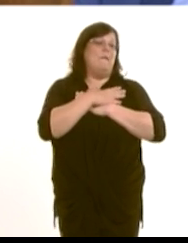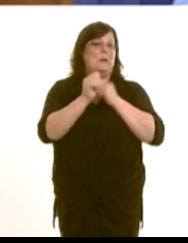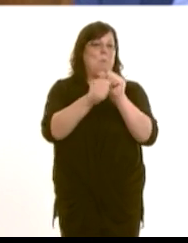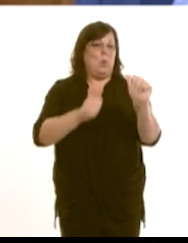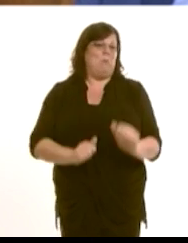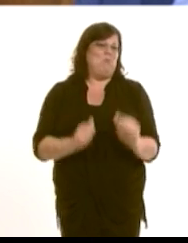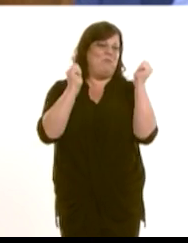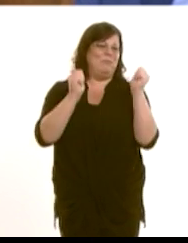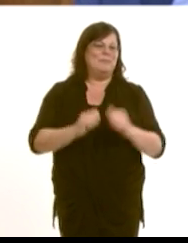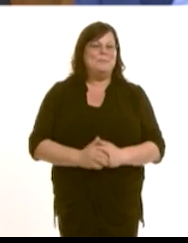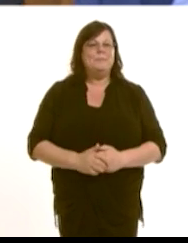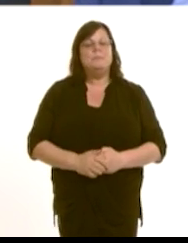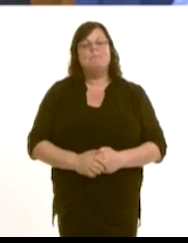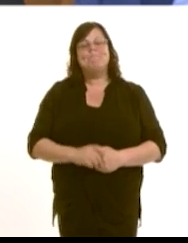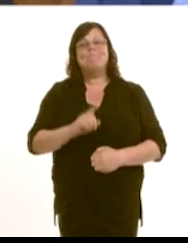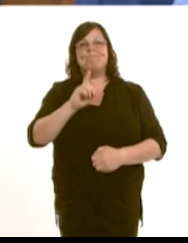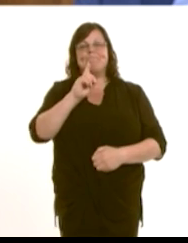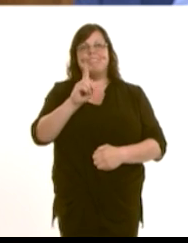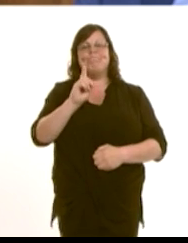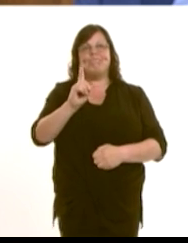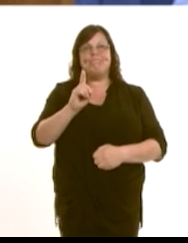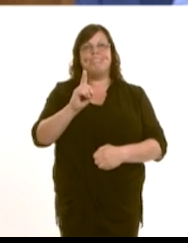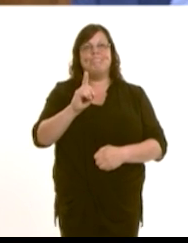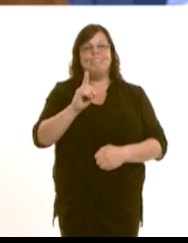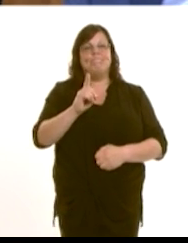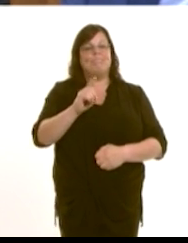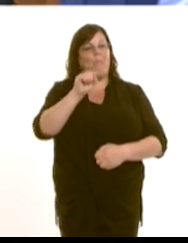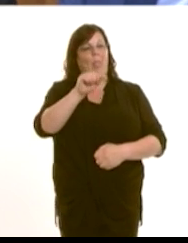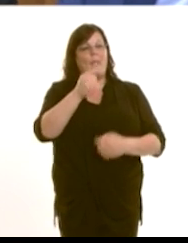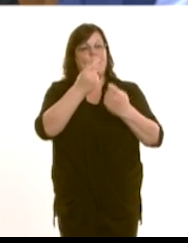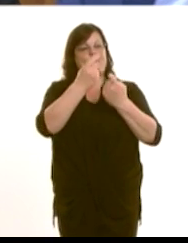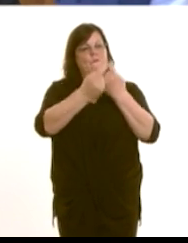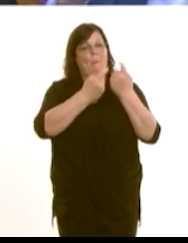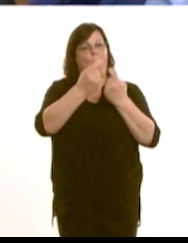Itís difficult to underestimate the publicity that this has given our nation.